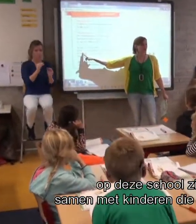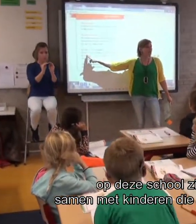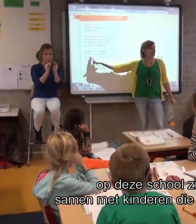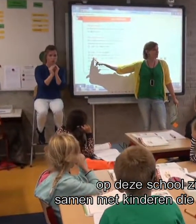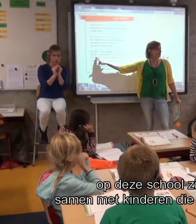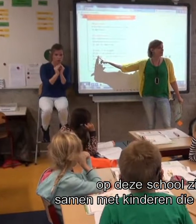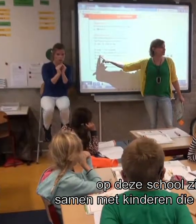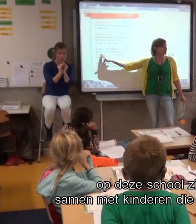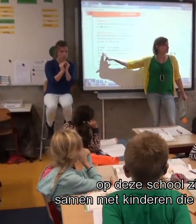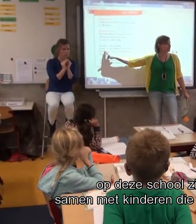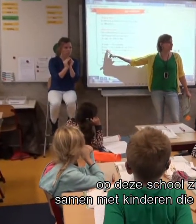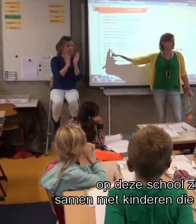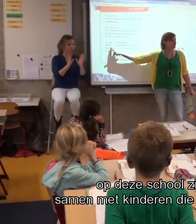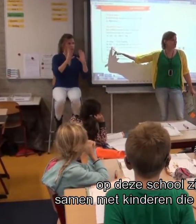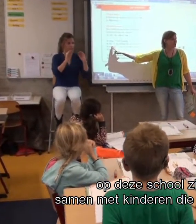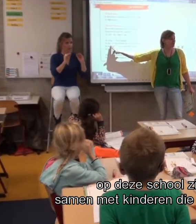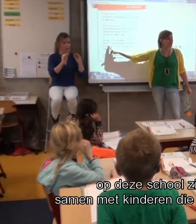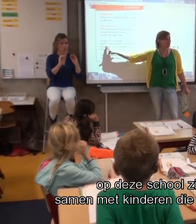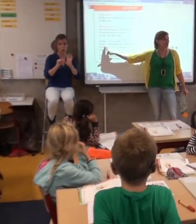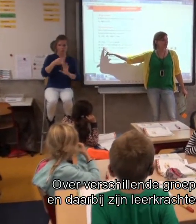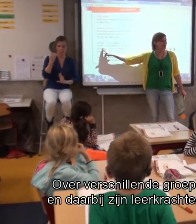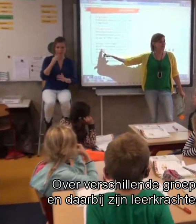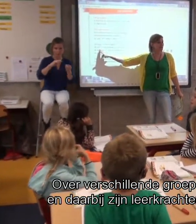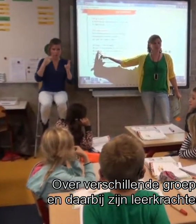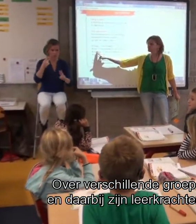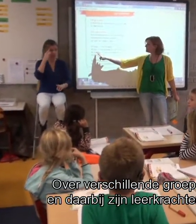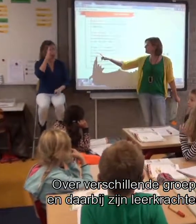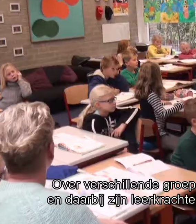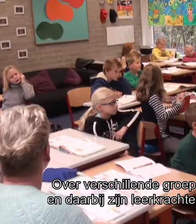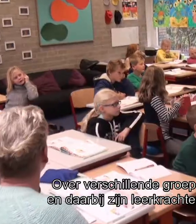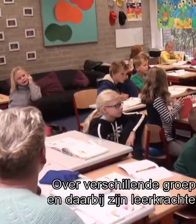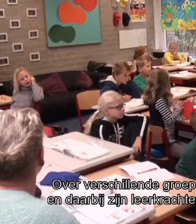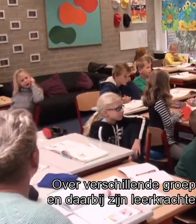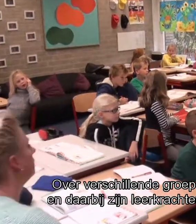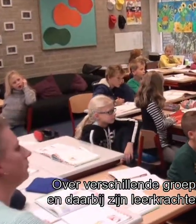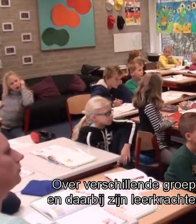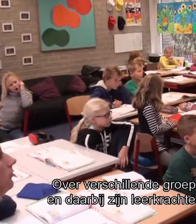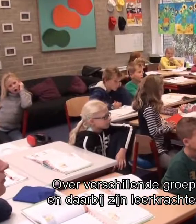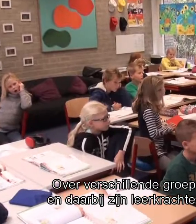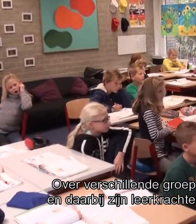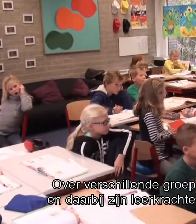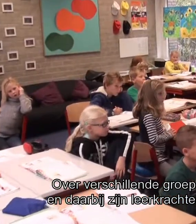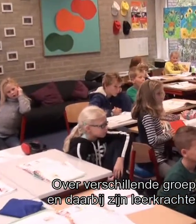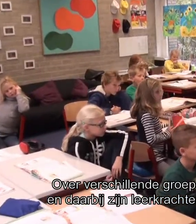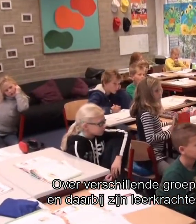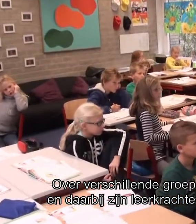come to this school, together with hearing children. They are allocated to different classes, in which teachers are present...